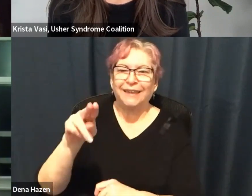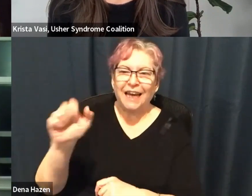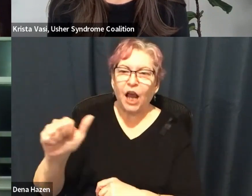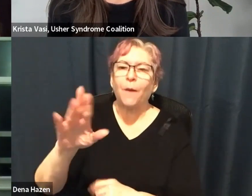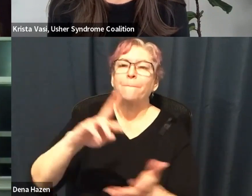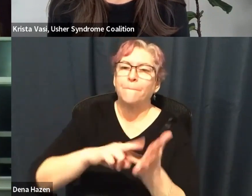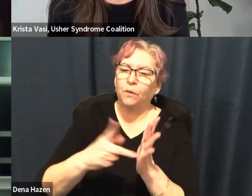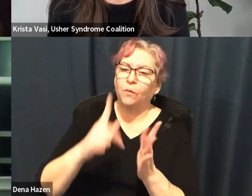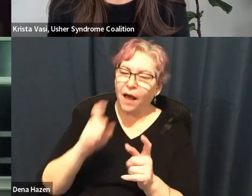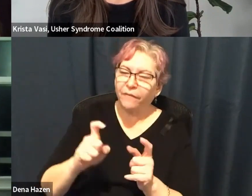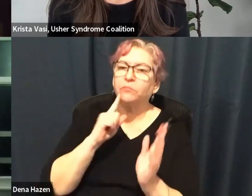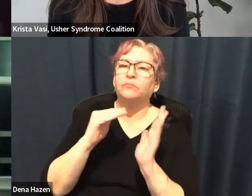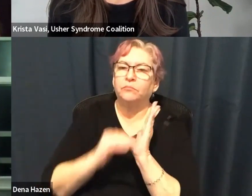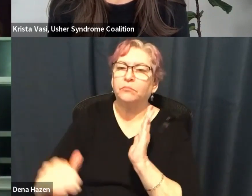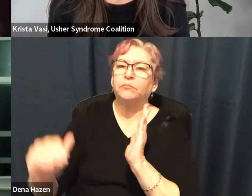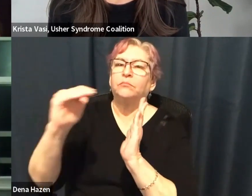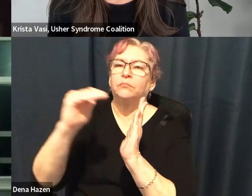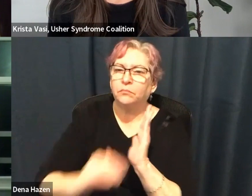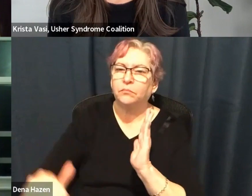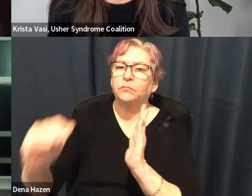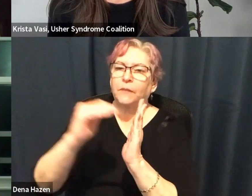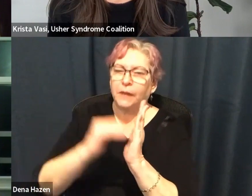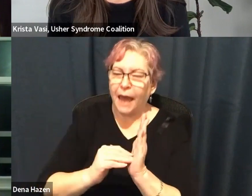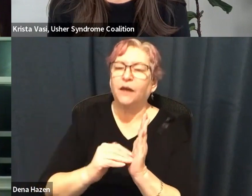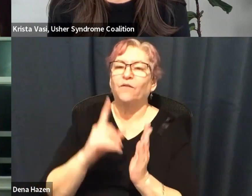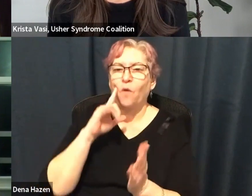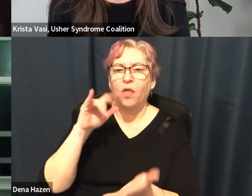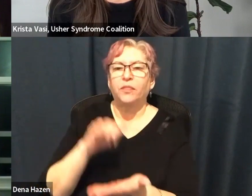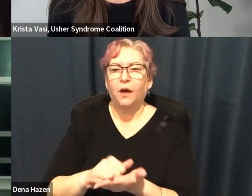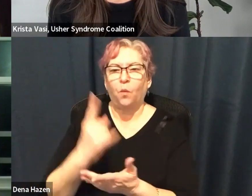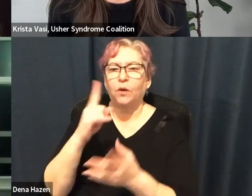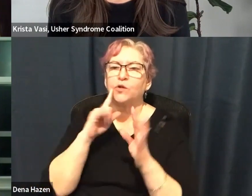to have it again and again. And so that is one of the critical pieces of information